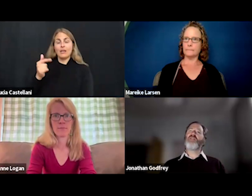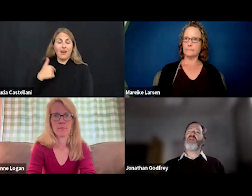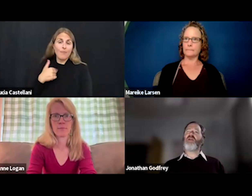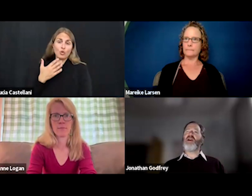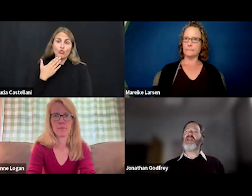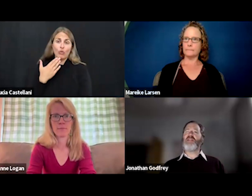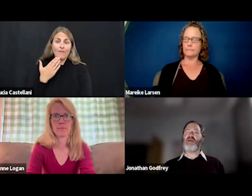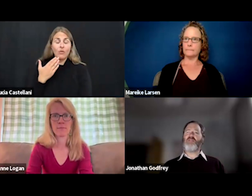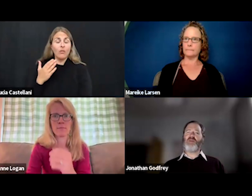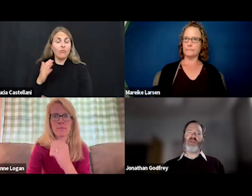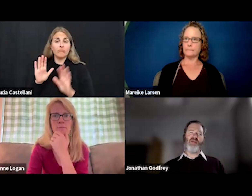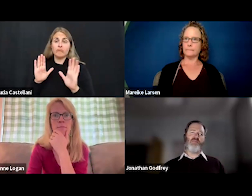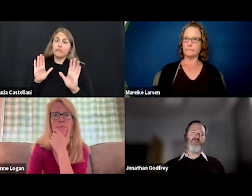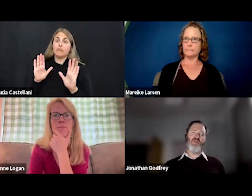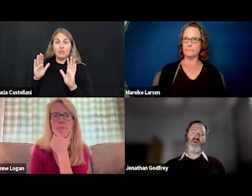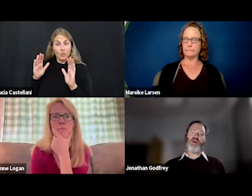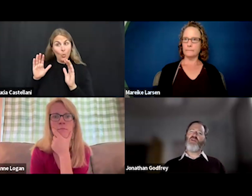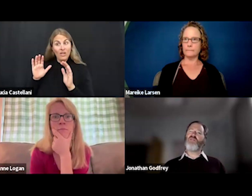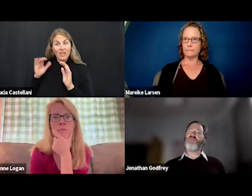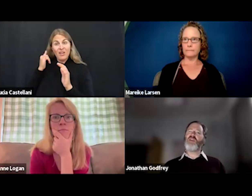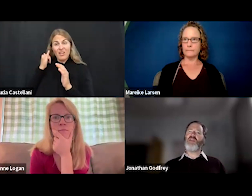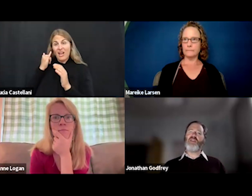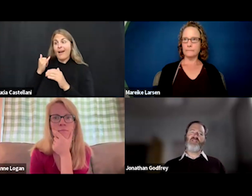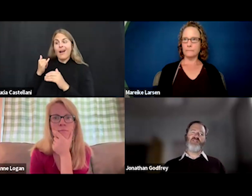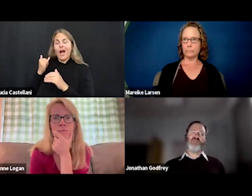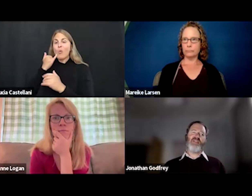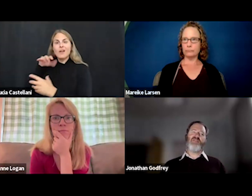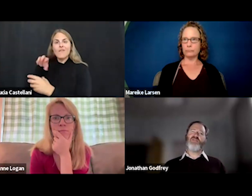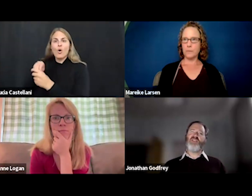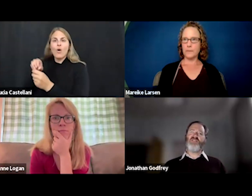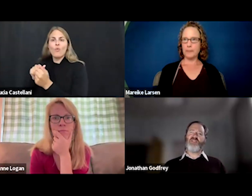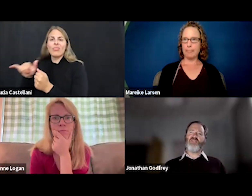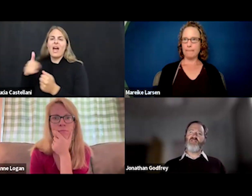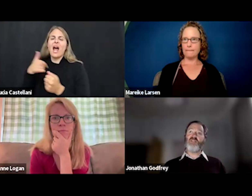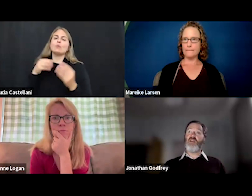that I ended up doing more of the interactive sessions